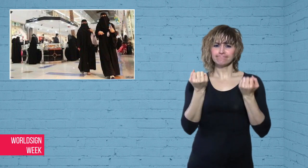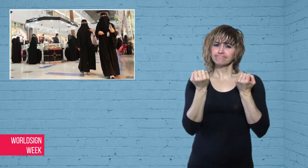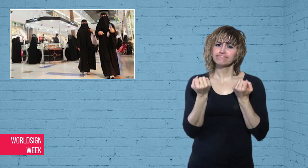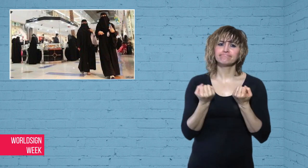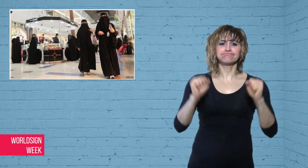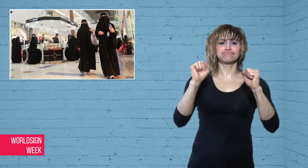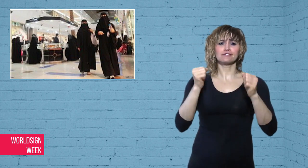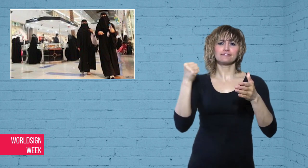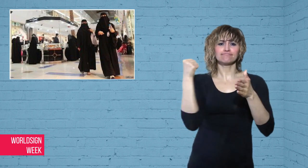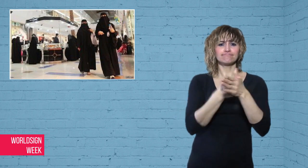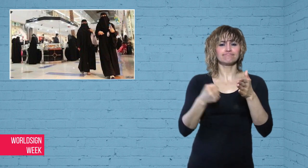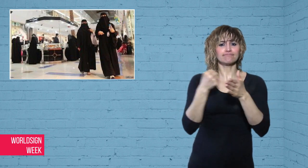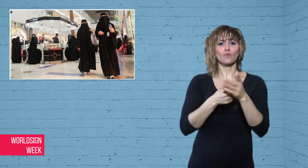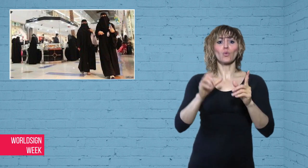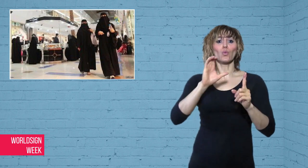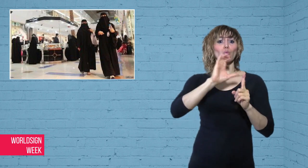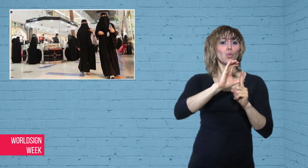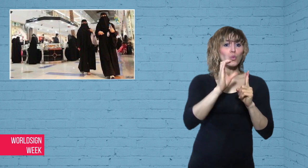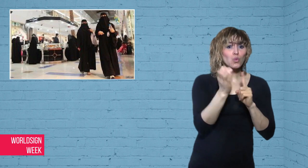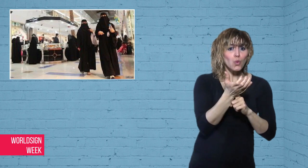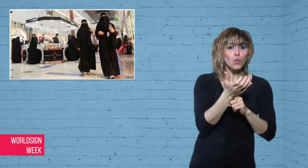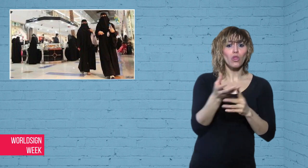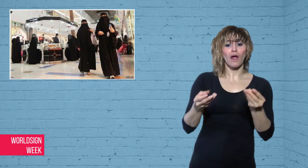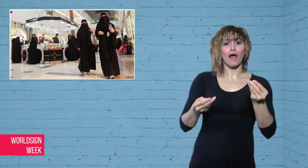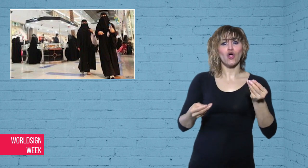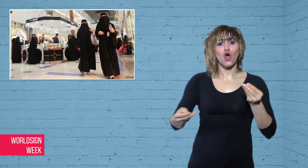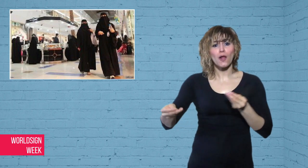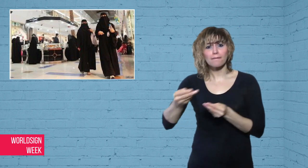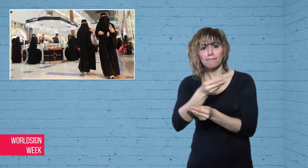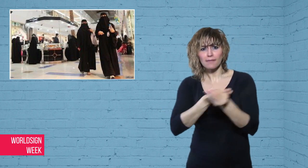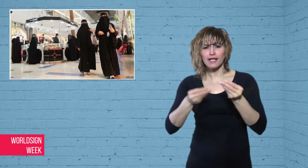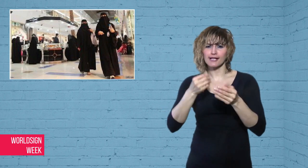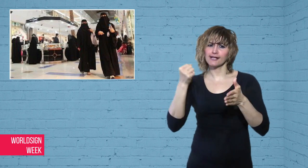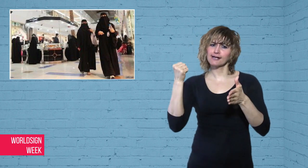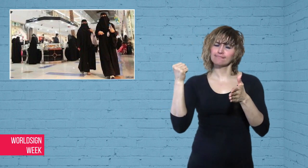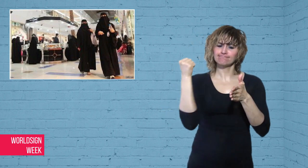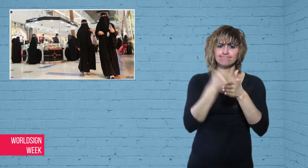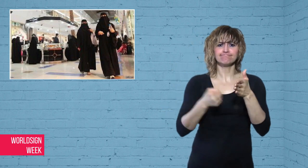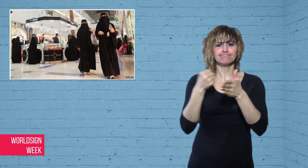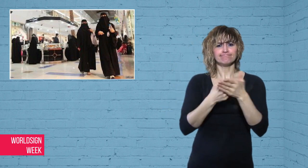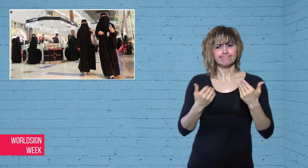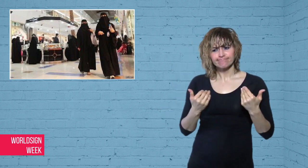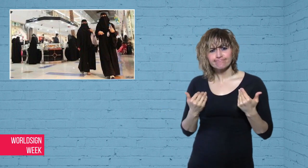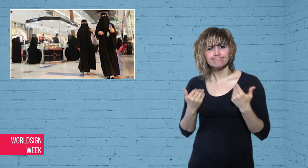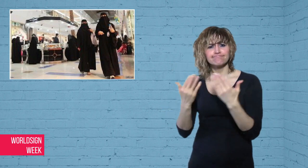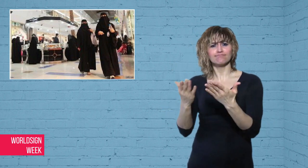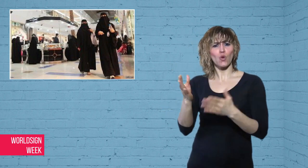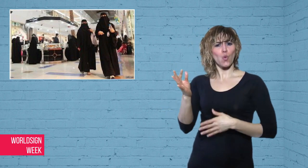several cultural and economic